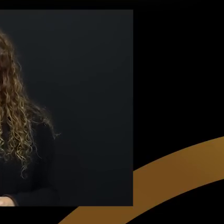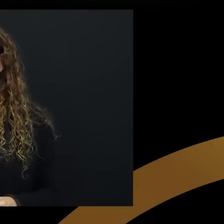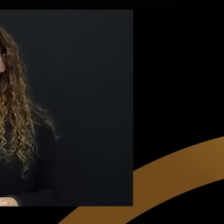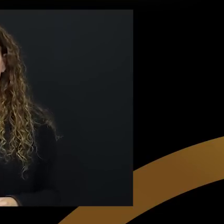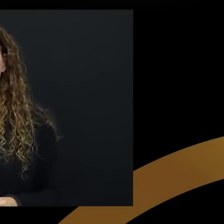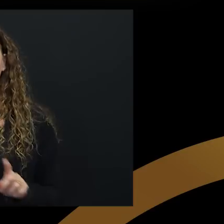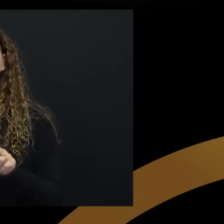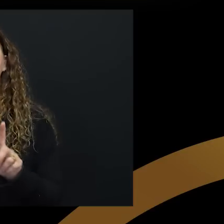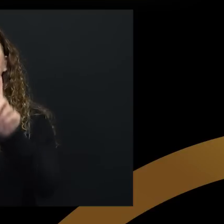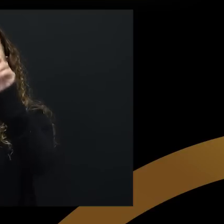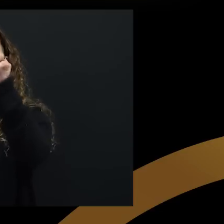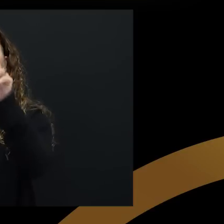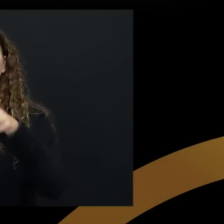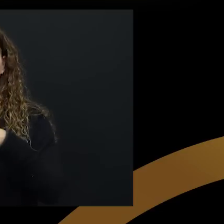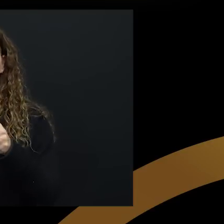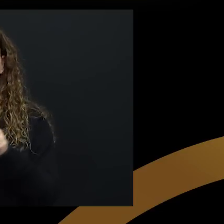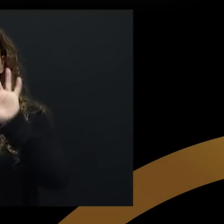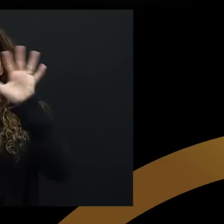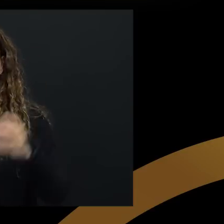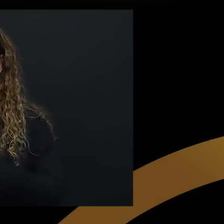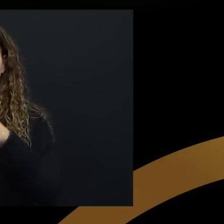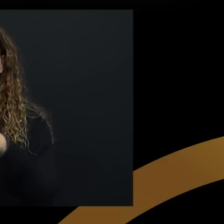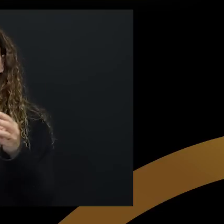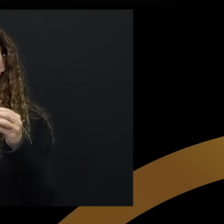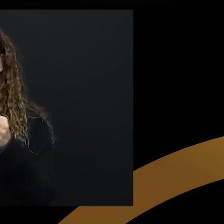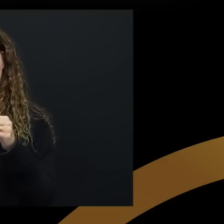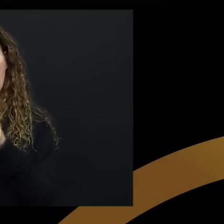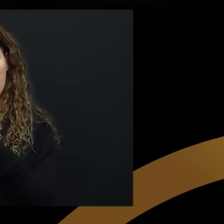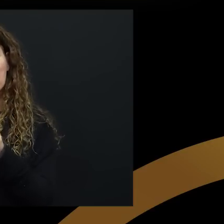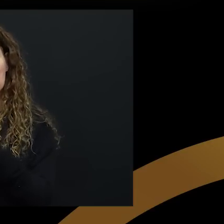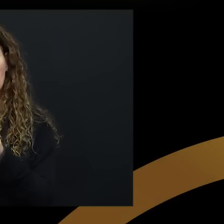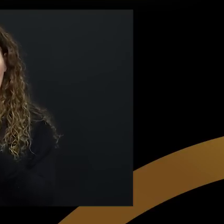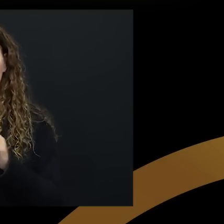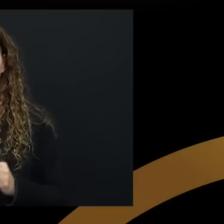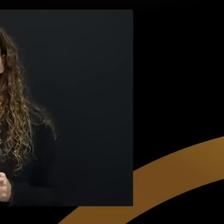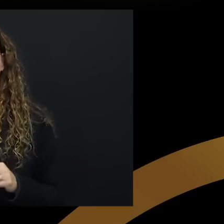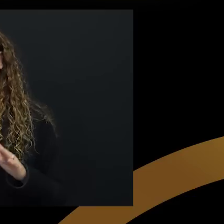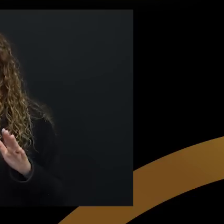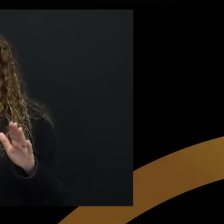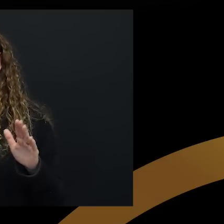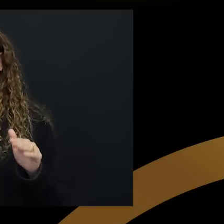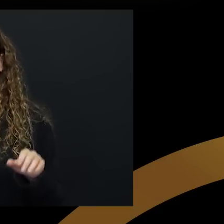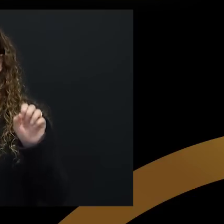our destination is to make the world more accessible. And we very much hope that we can do